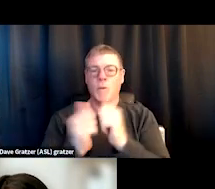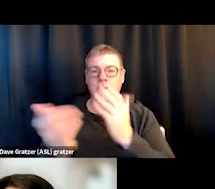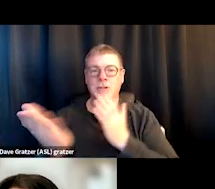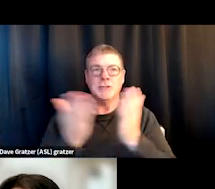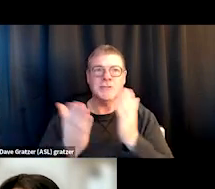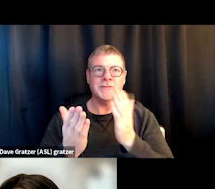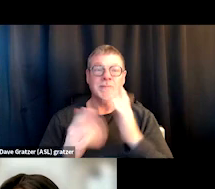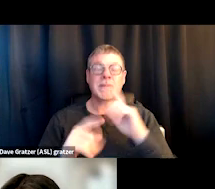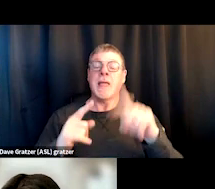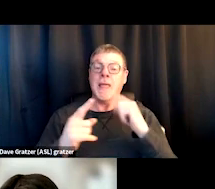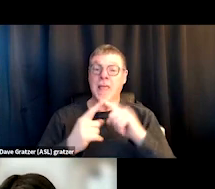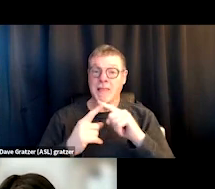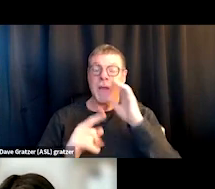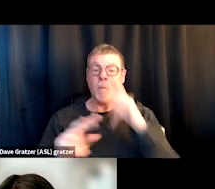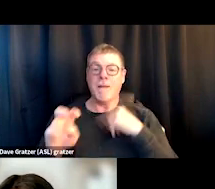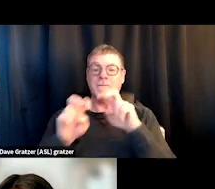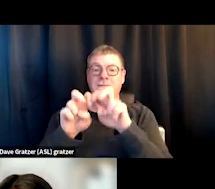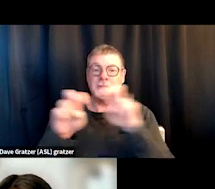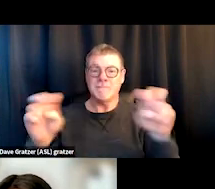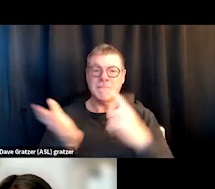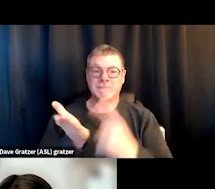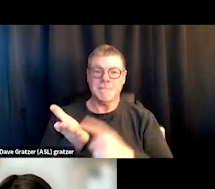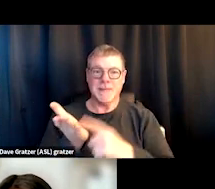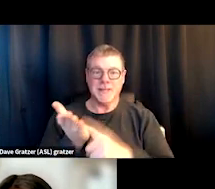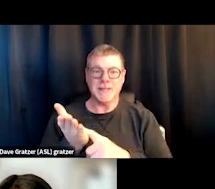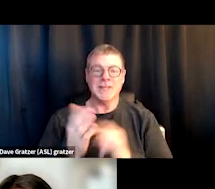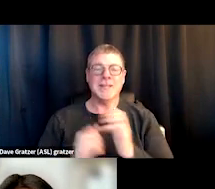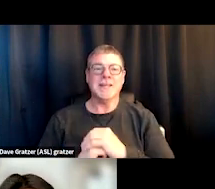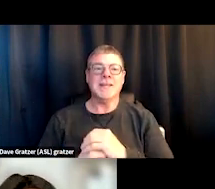And then we're gonna have some panel discussion. And so, with that,